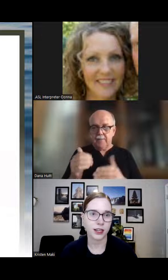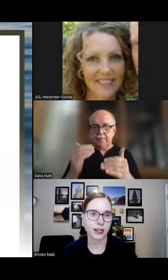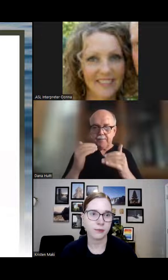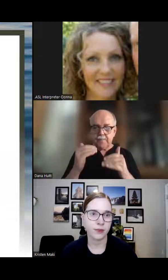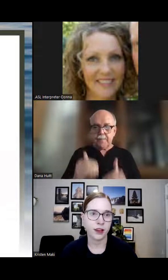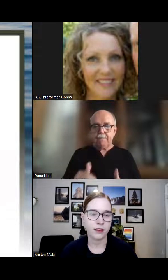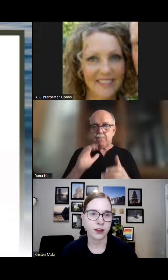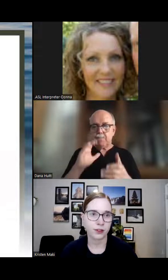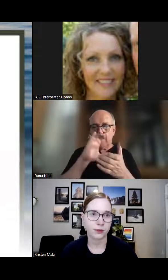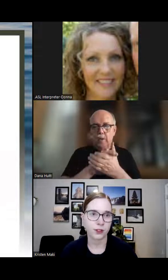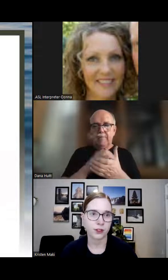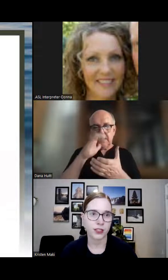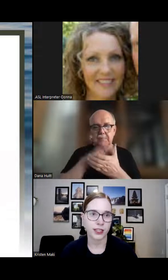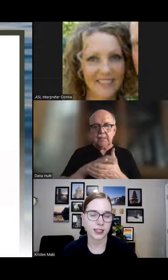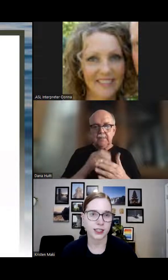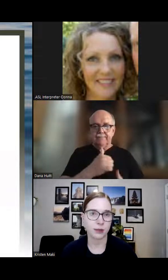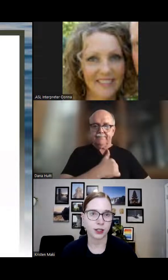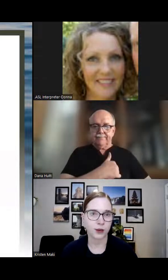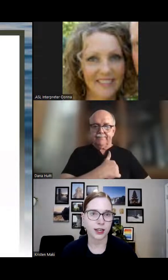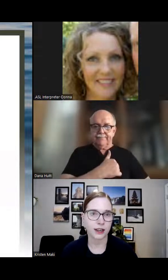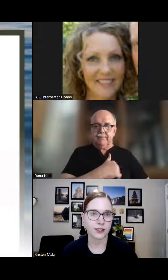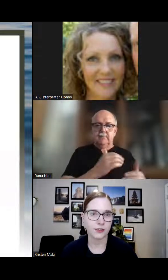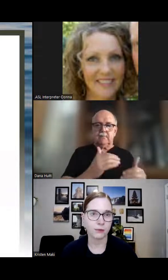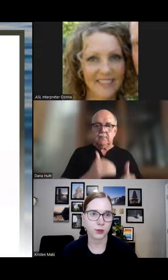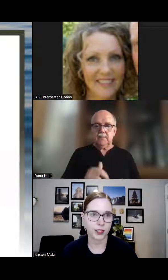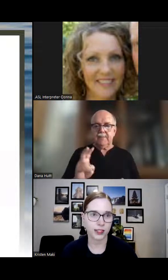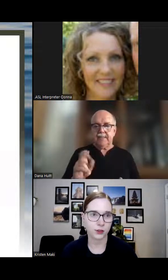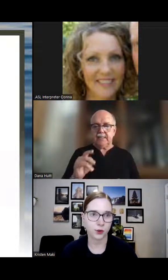are allowed for WA Cares Fund are the ones that we talked about. So if you meet one of those